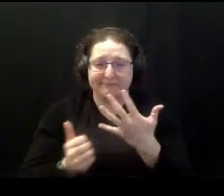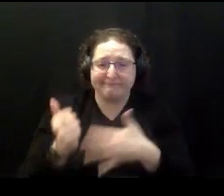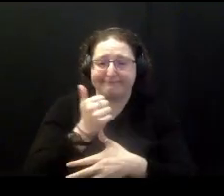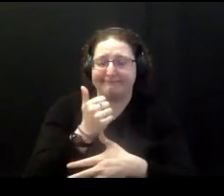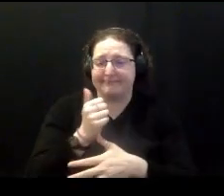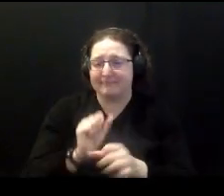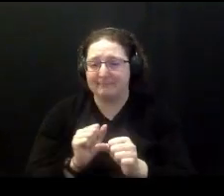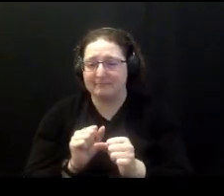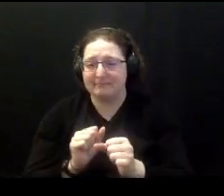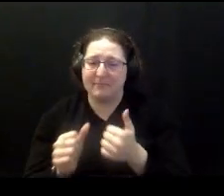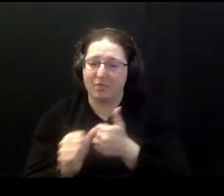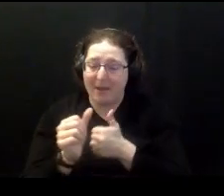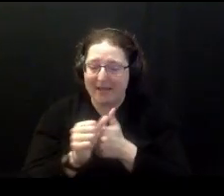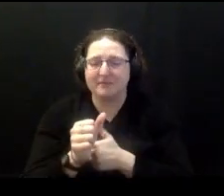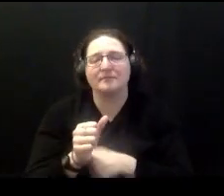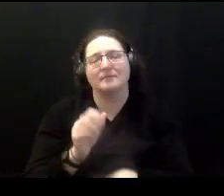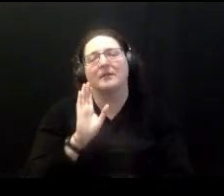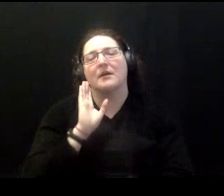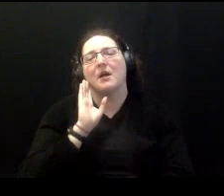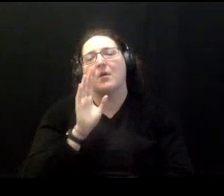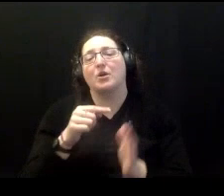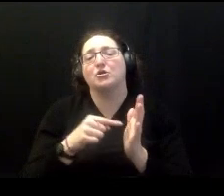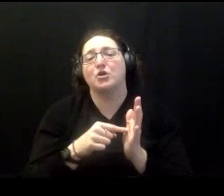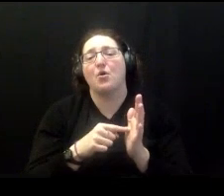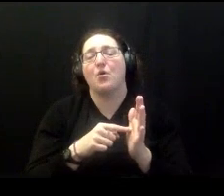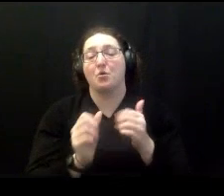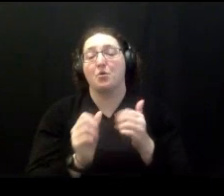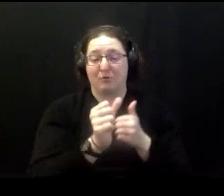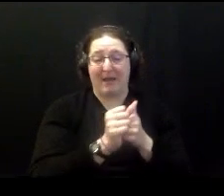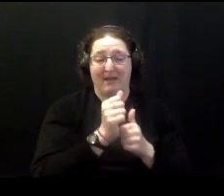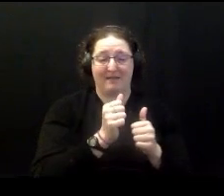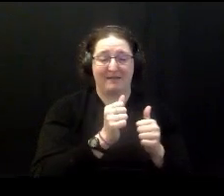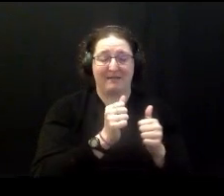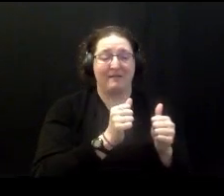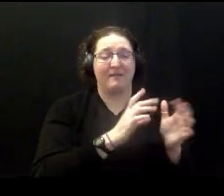The HIRA shows the threat or hazard along with its corresponding planning significance,